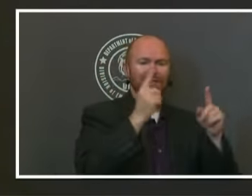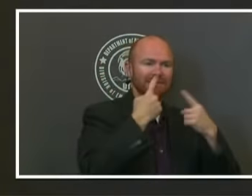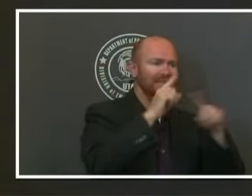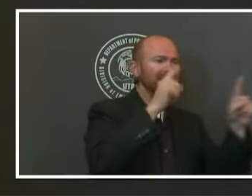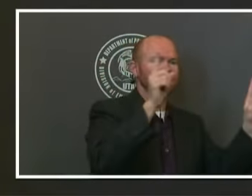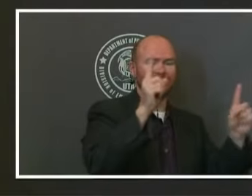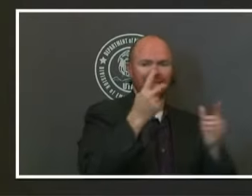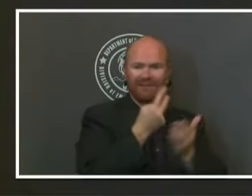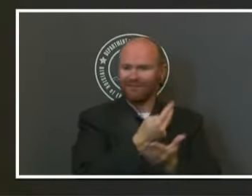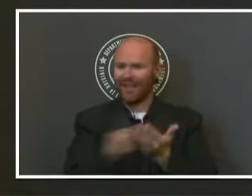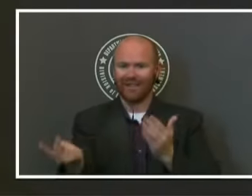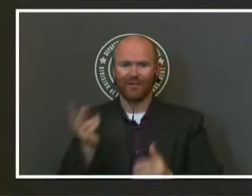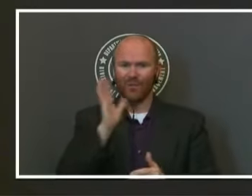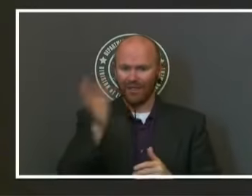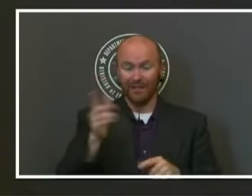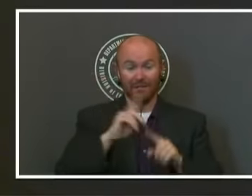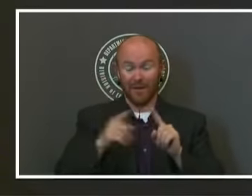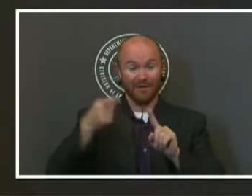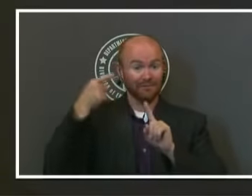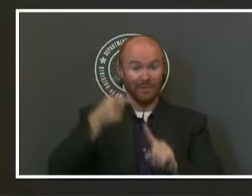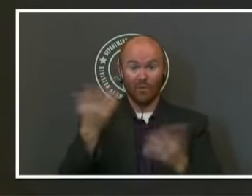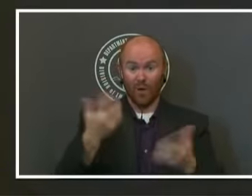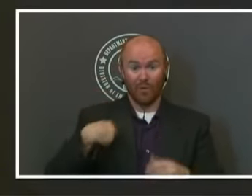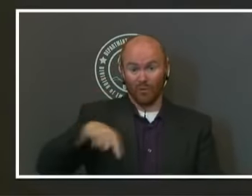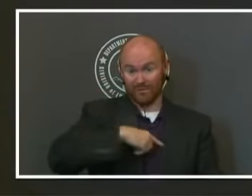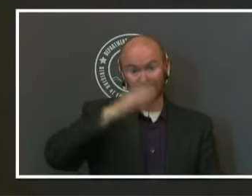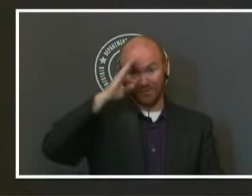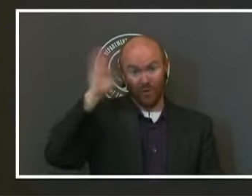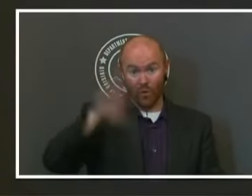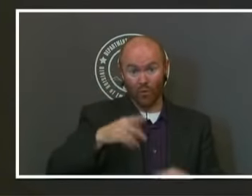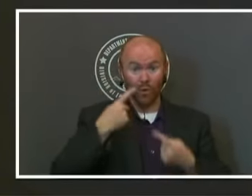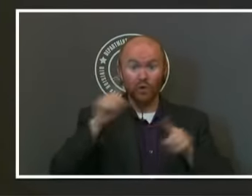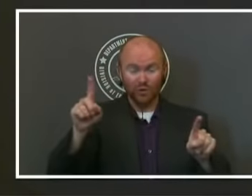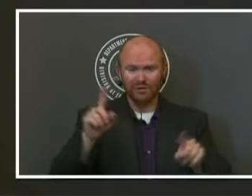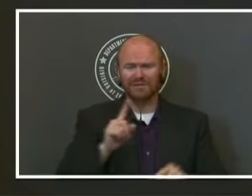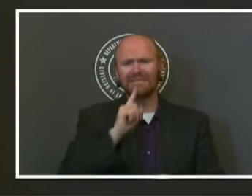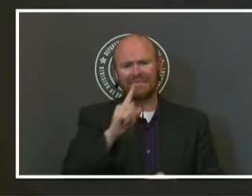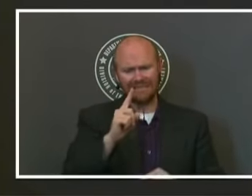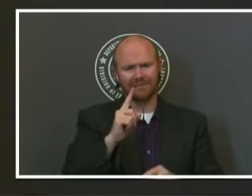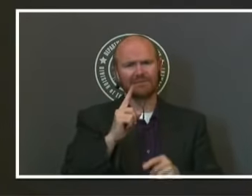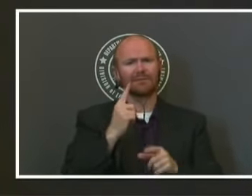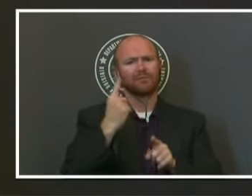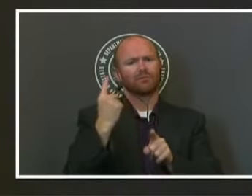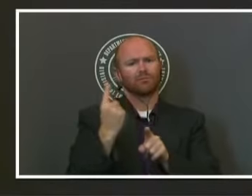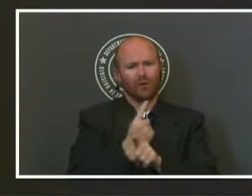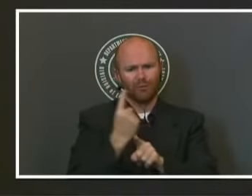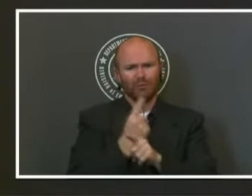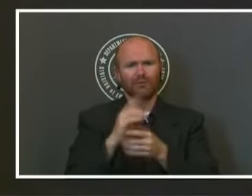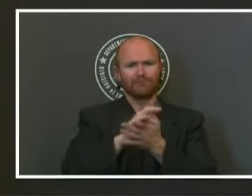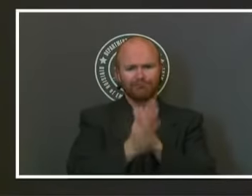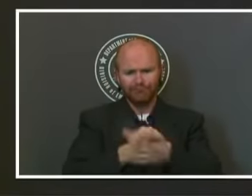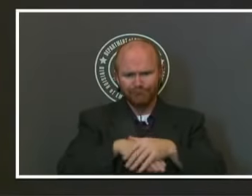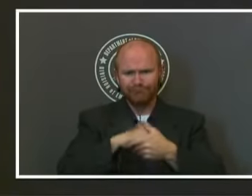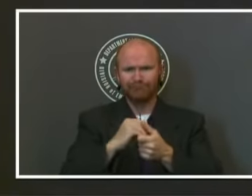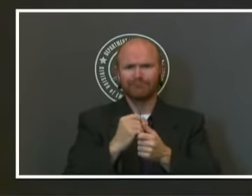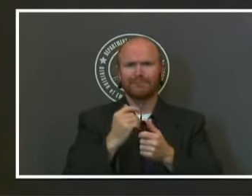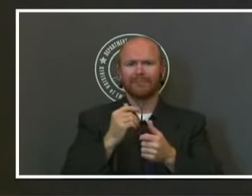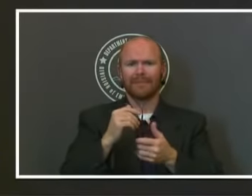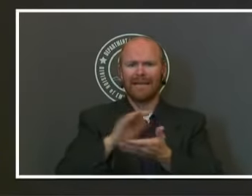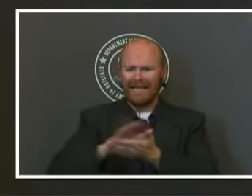bottom line though is what we do in all works is proper hygiene don't go to